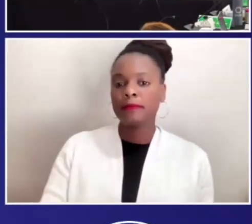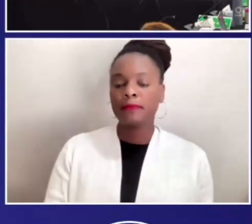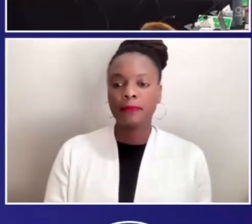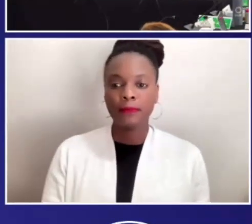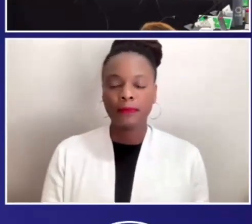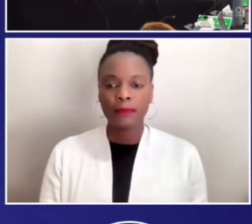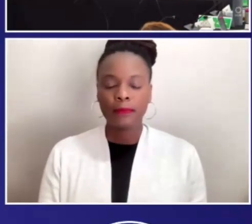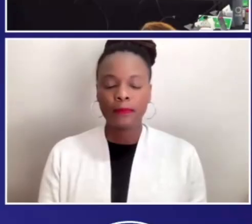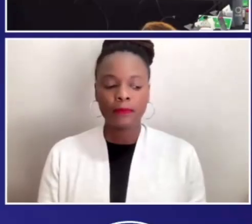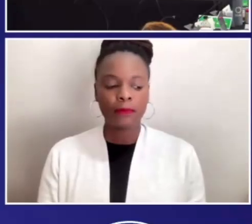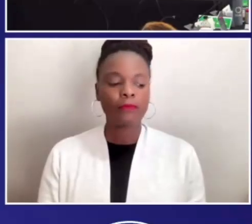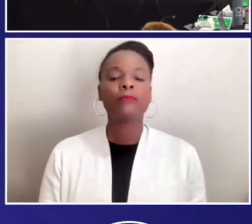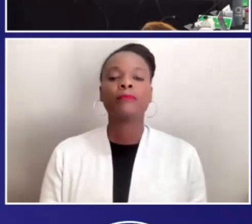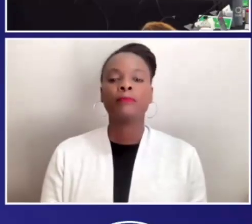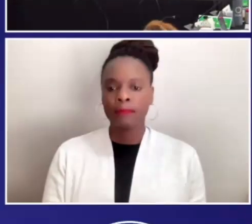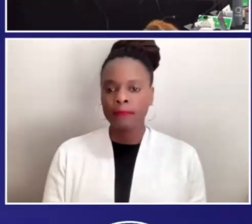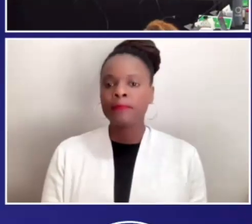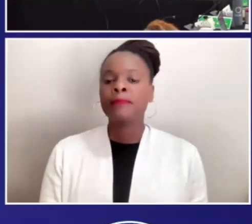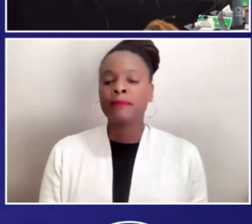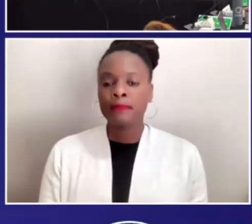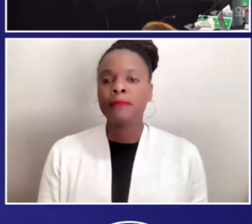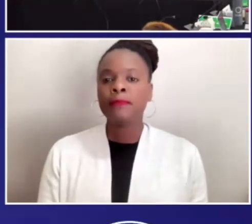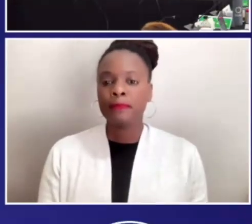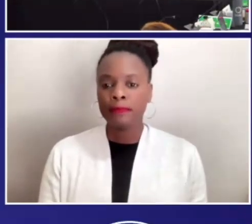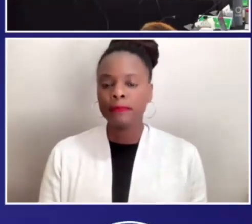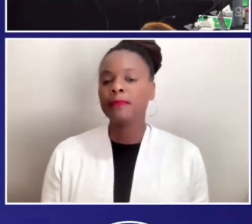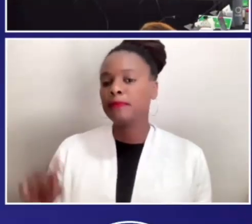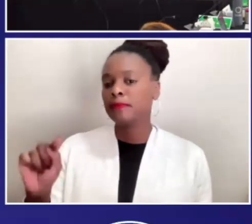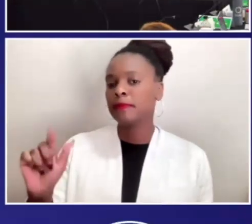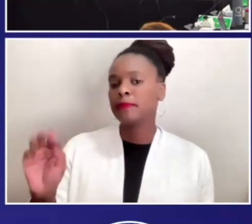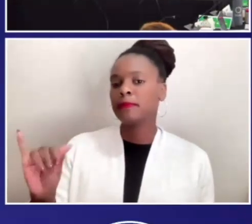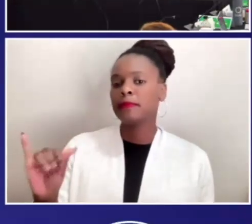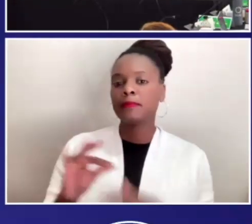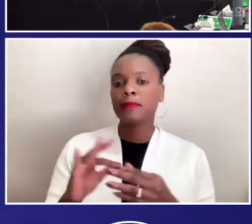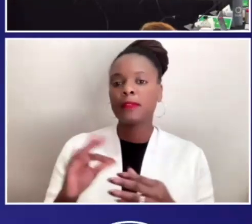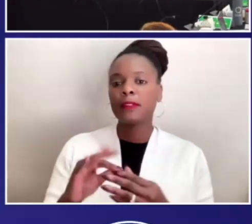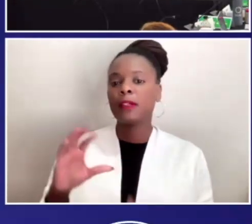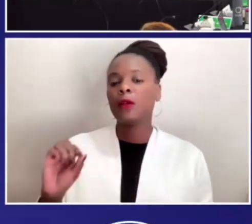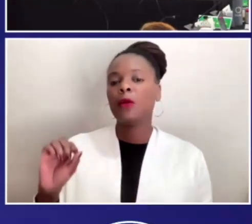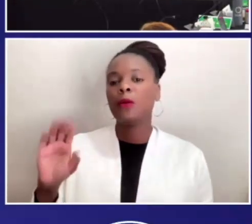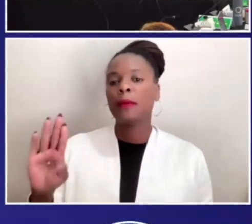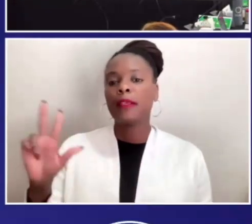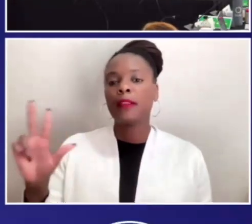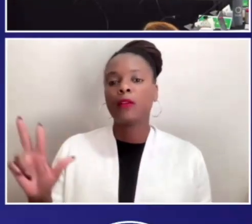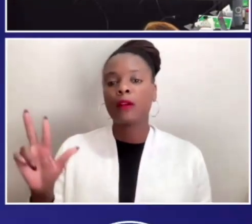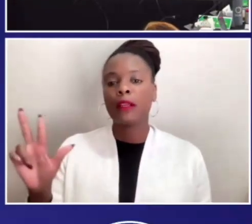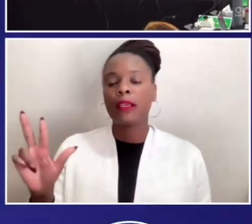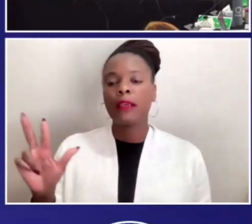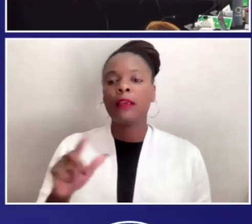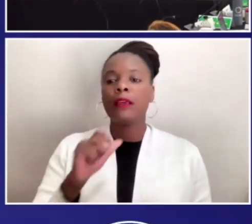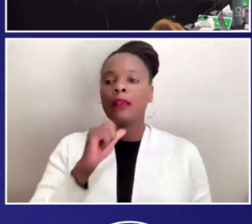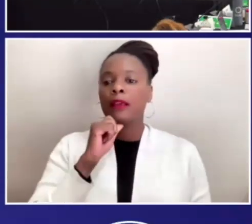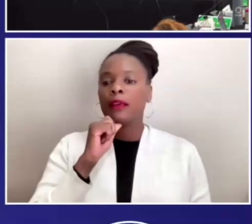Yeah. So as Tamy stated, OB3 didn't change the policy,